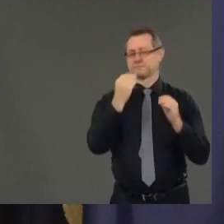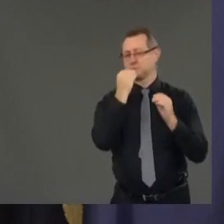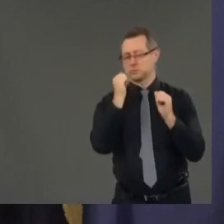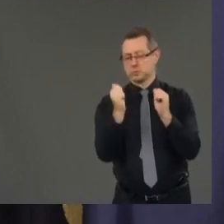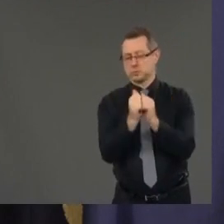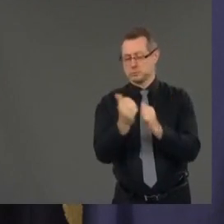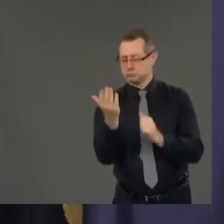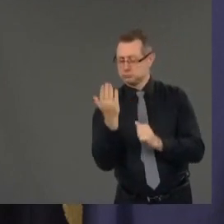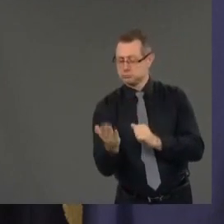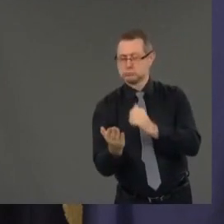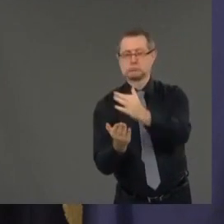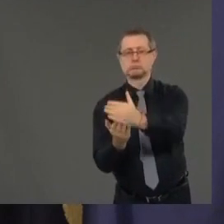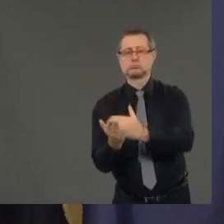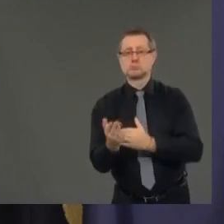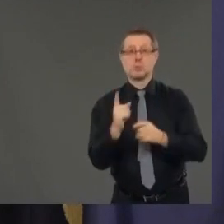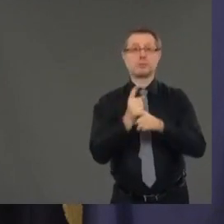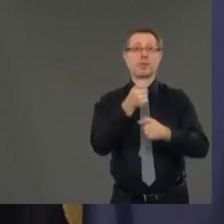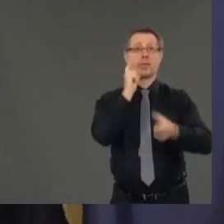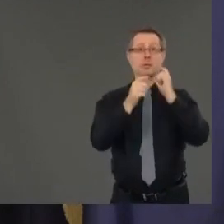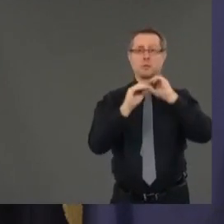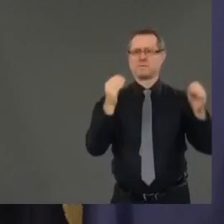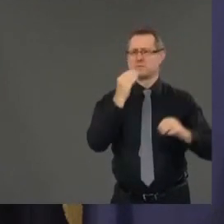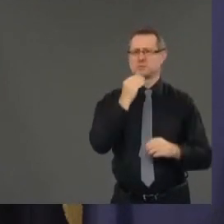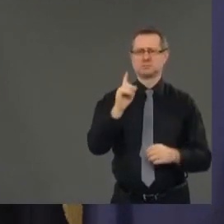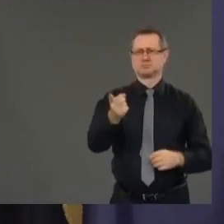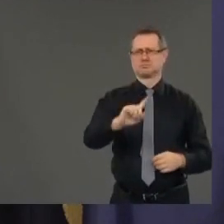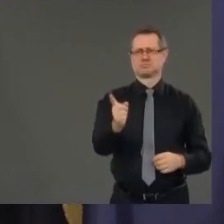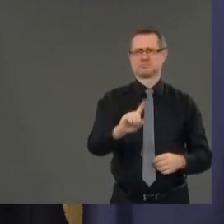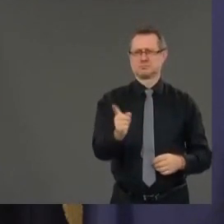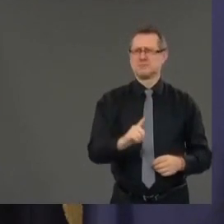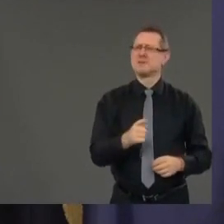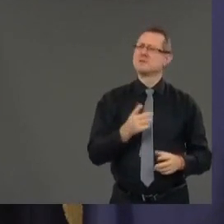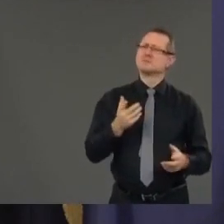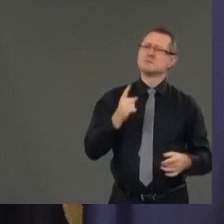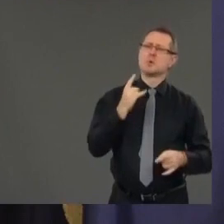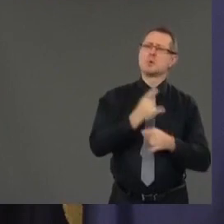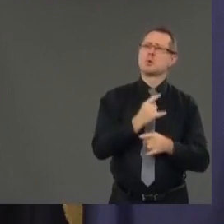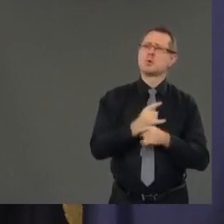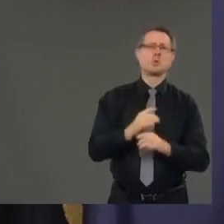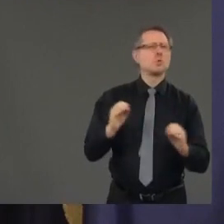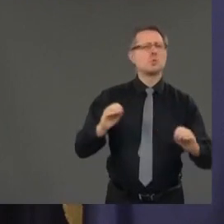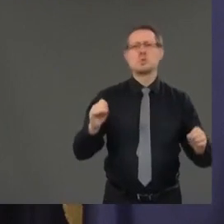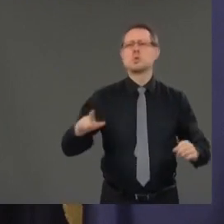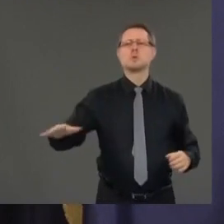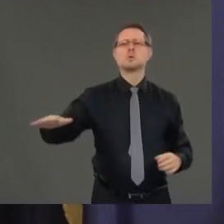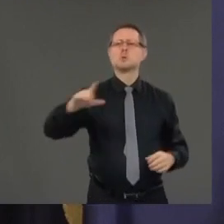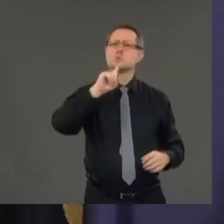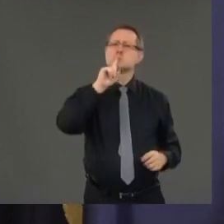THAT, ANY BAR HAD TO HAVE FOOD AVAILABLE.